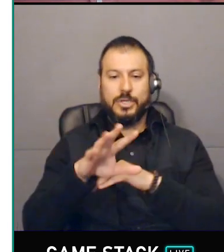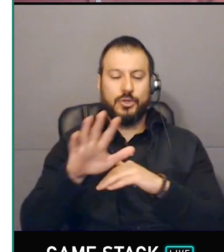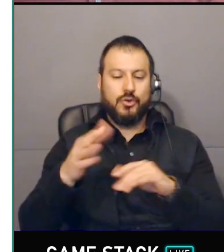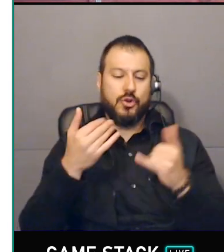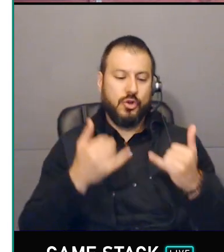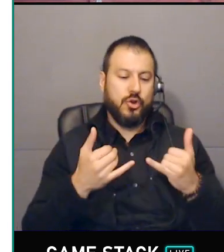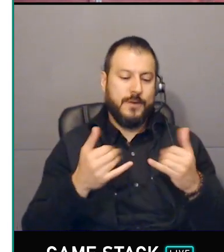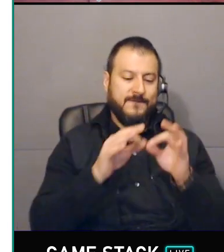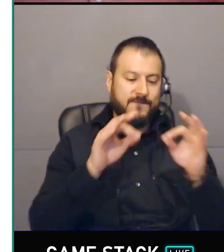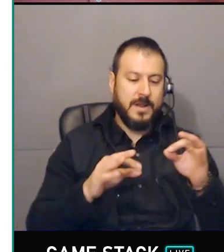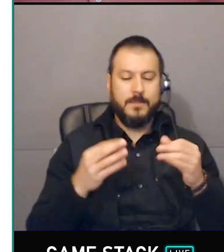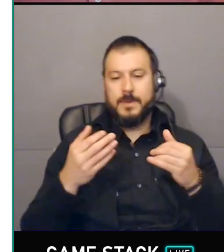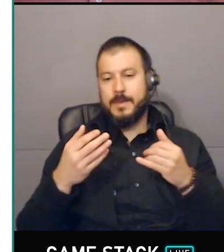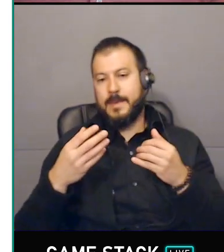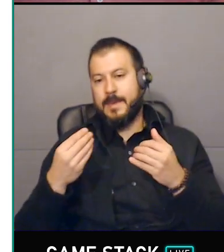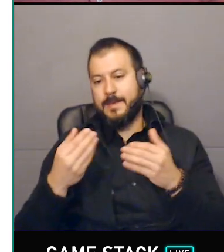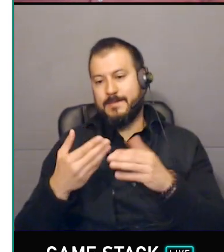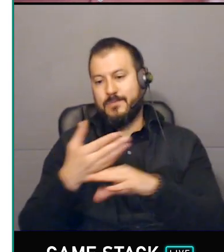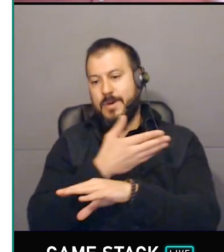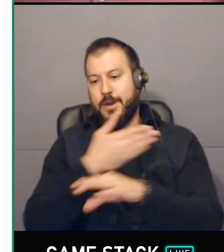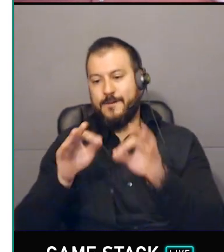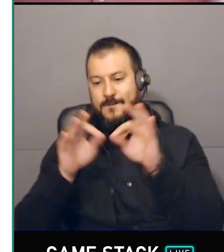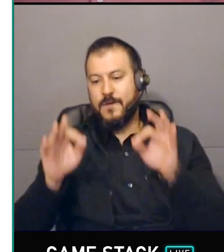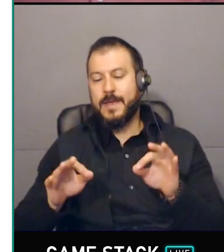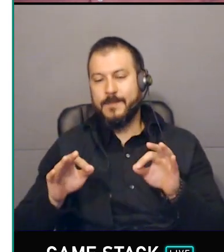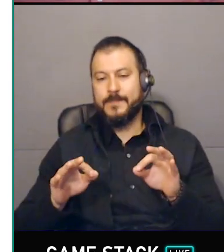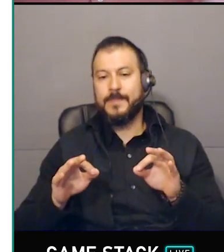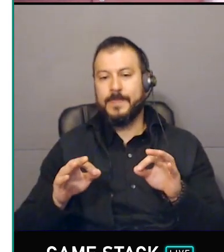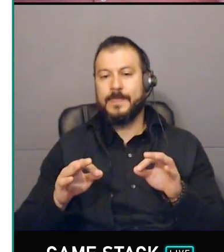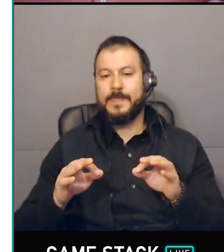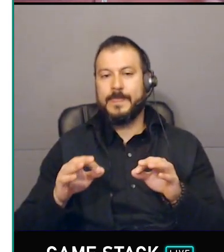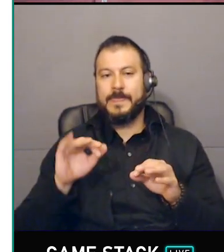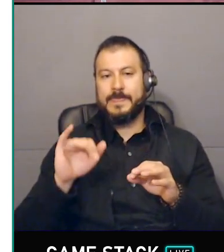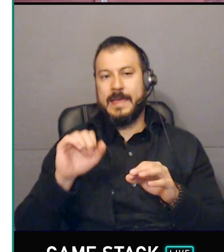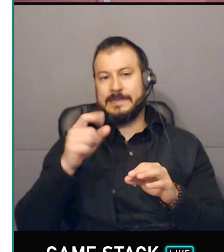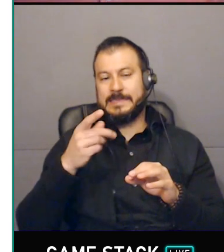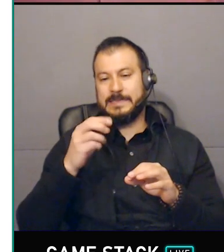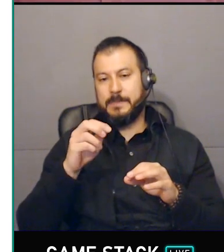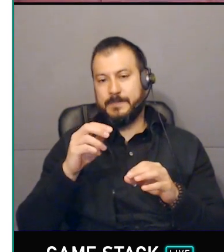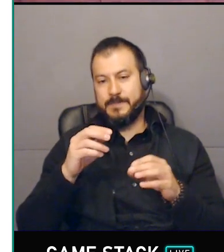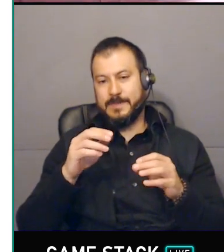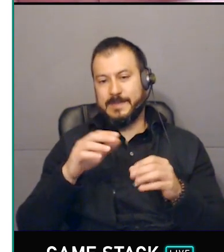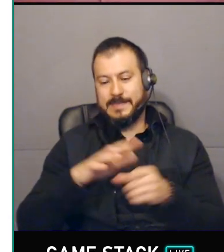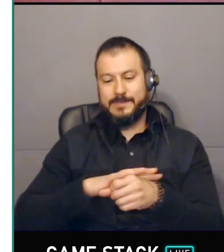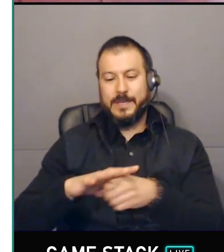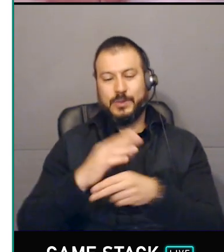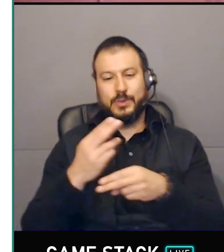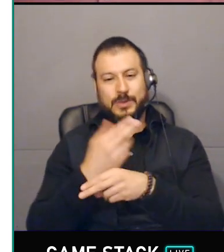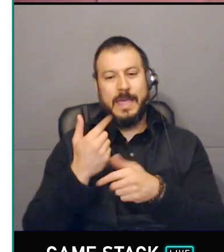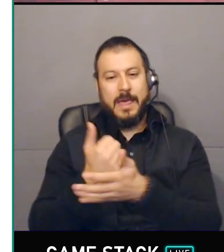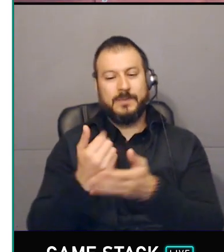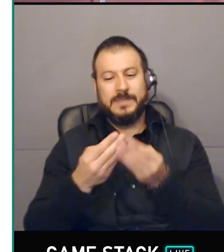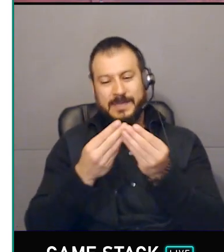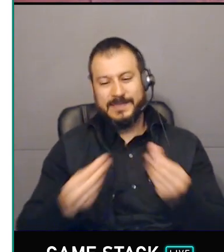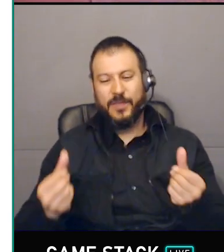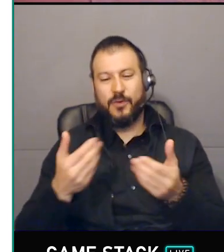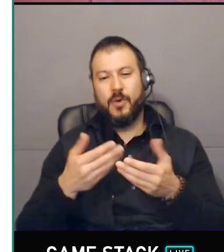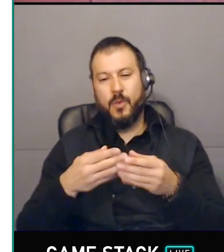there's some temporal issues that spatial reuse helps dither away. It also helps bring in data from adjacent pixels into